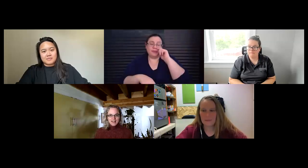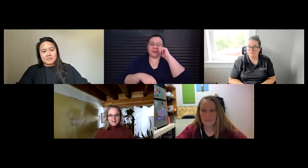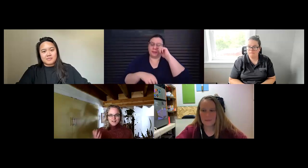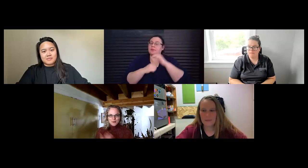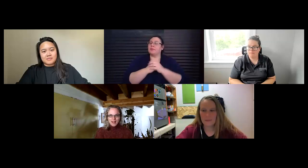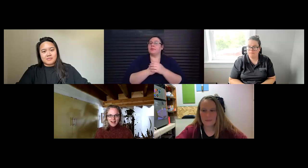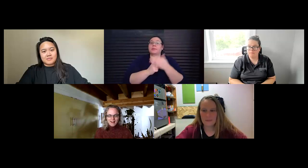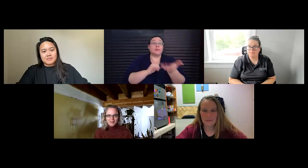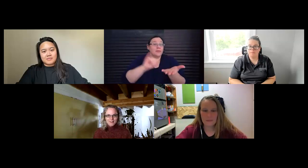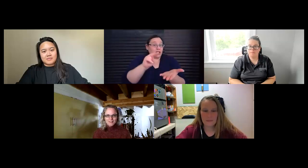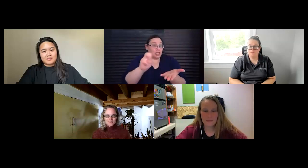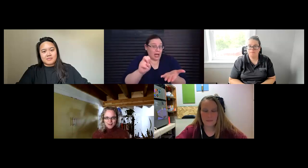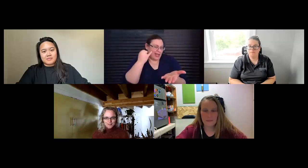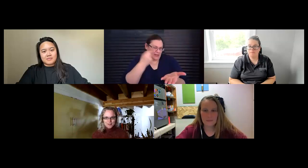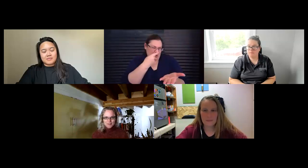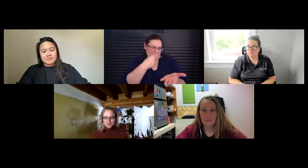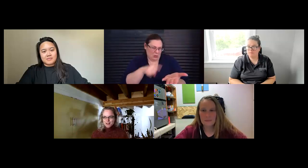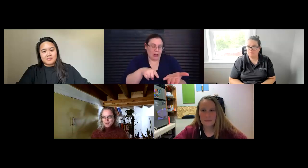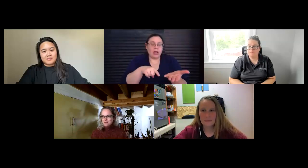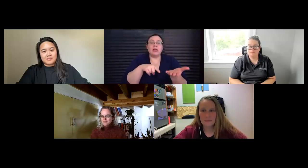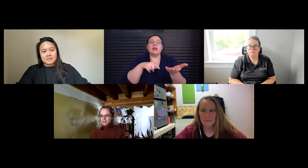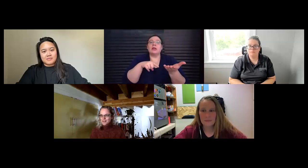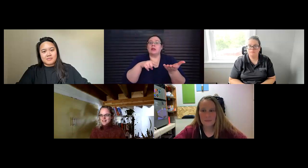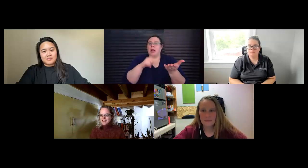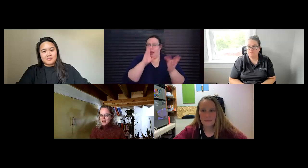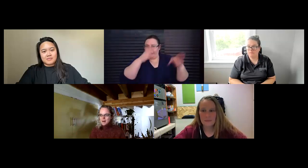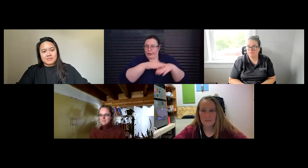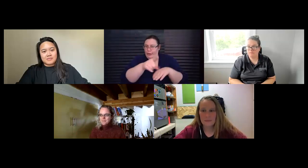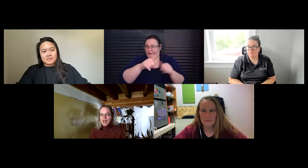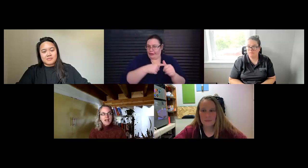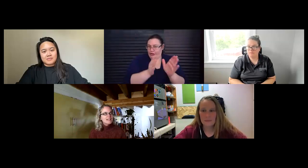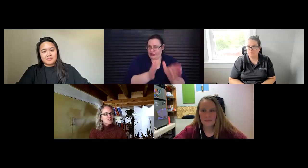Jane, if it's okay, I'll shift to you first.